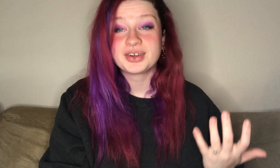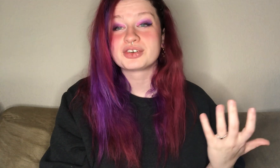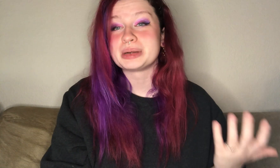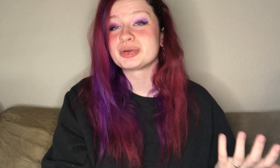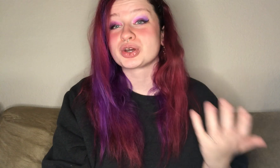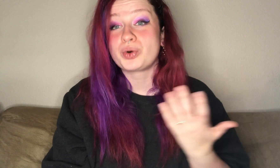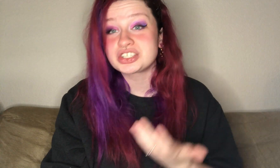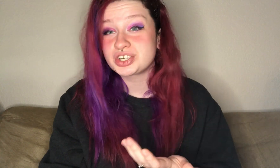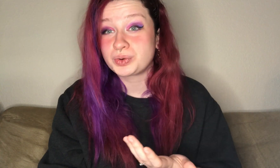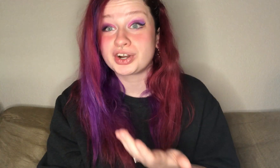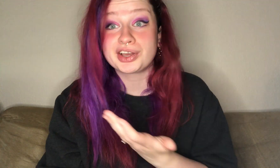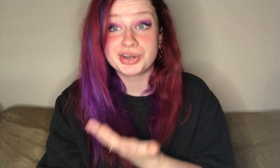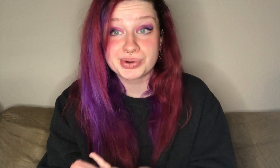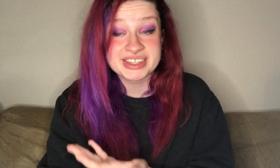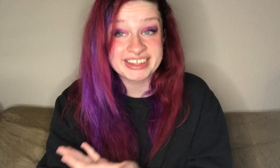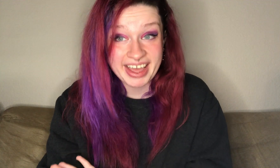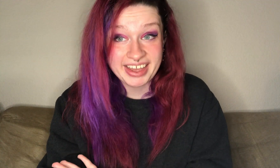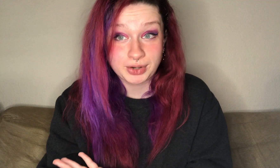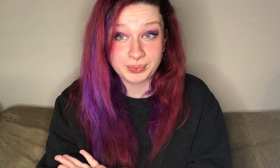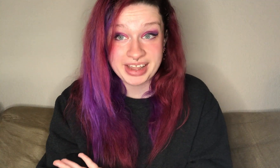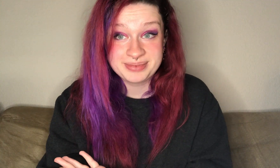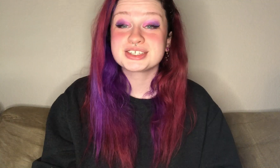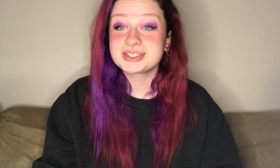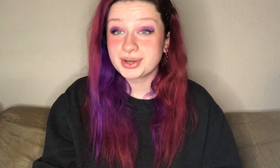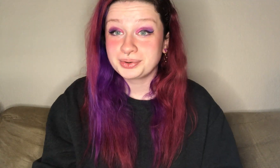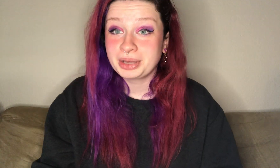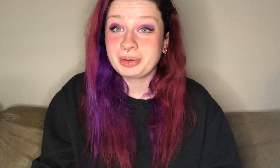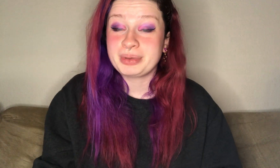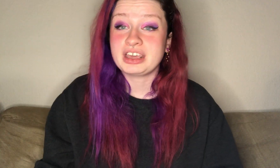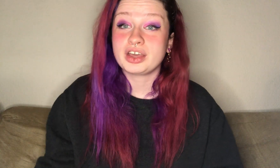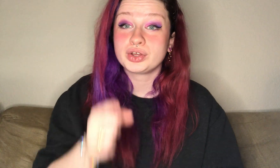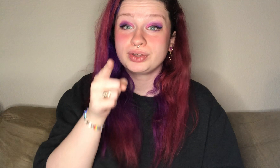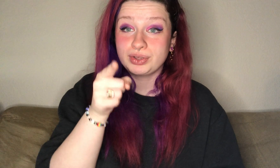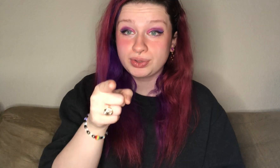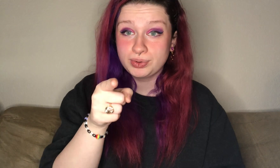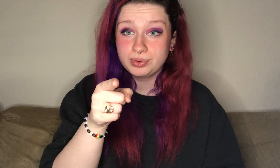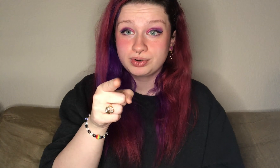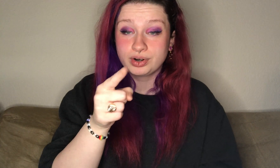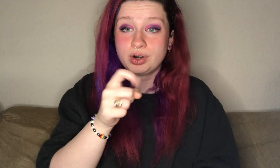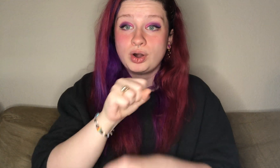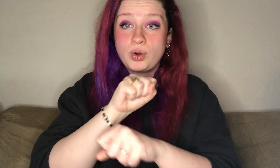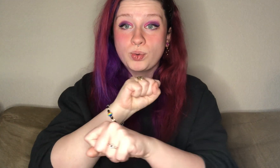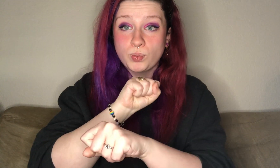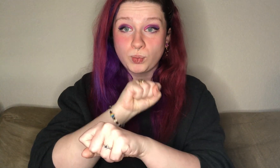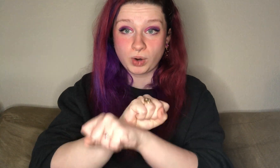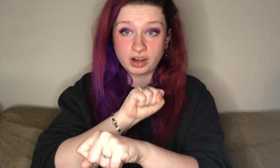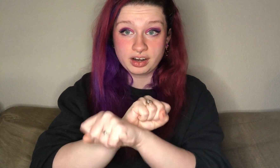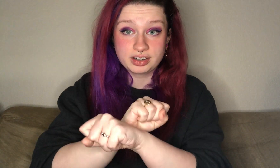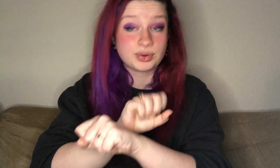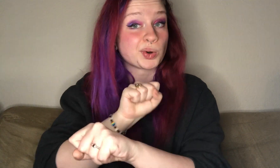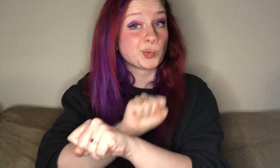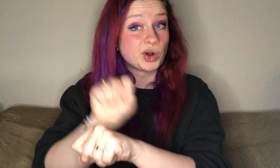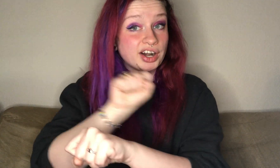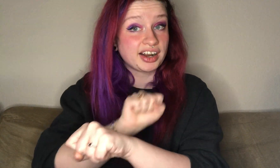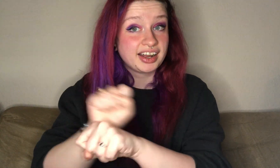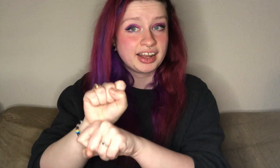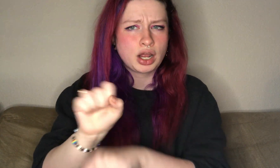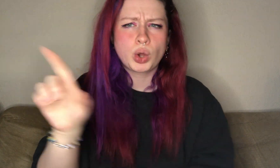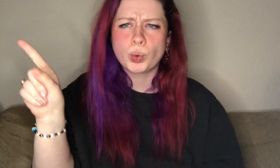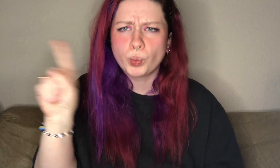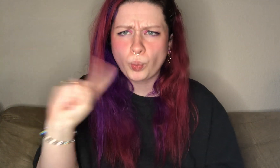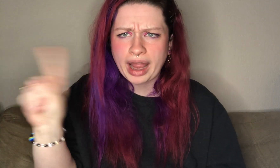remember the question word goes at the end right so it would be "you work (v1) or work (v2) where?"